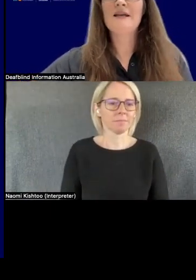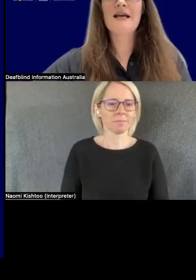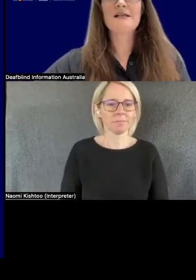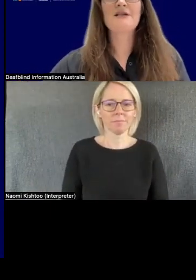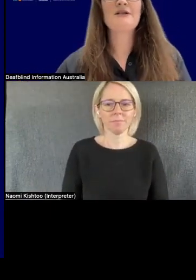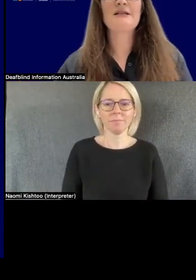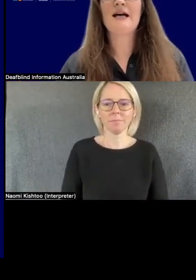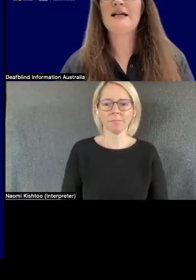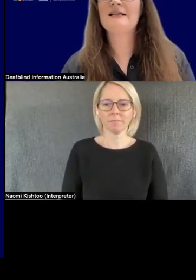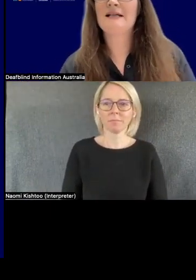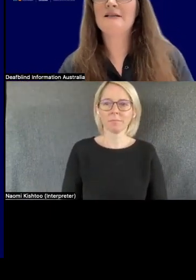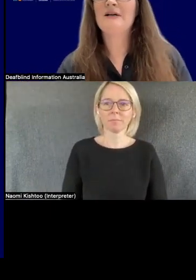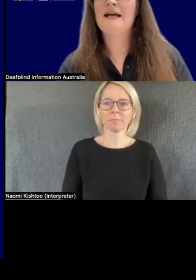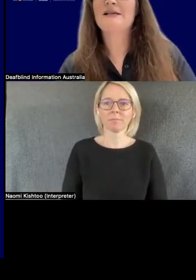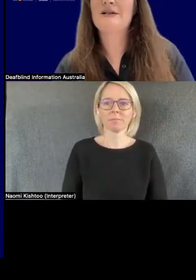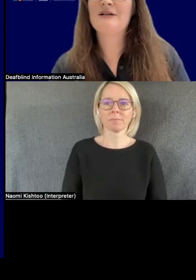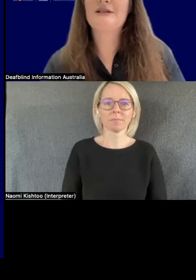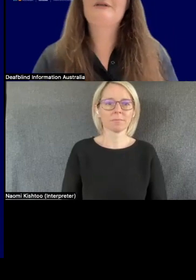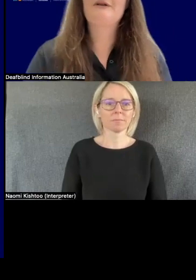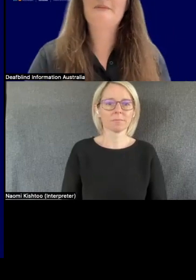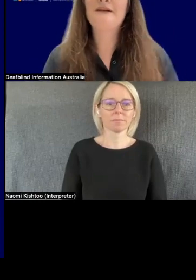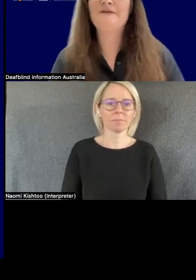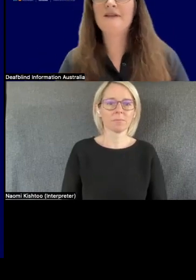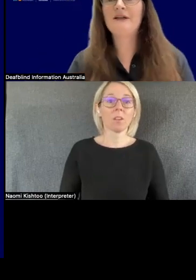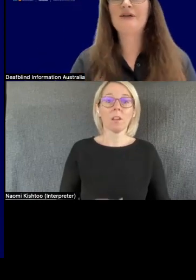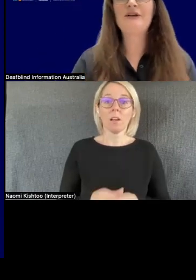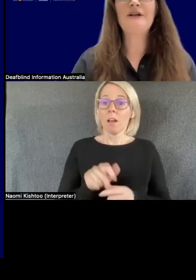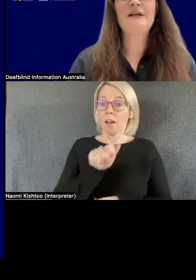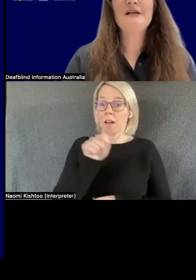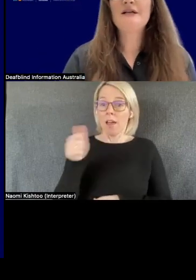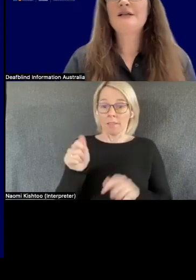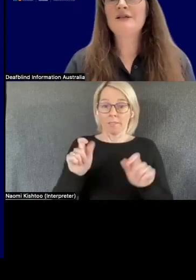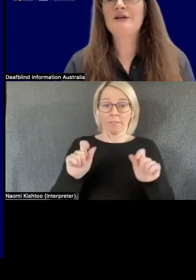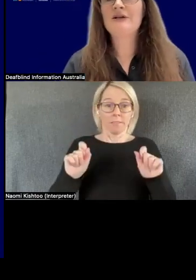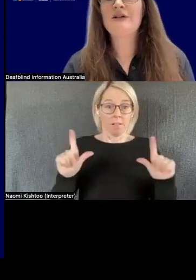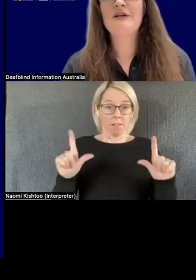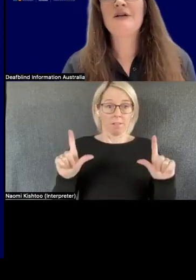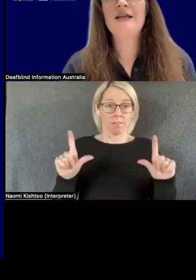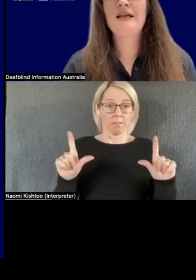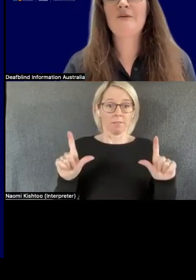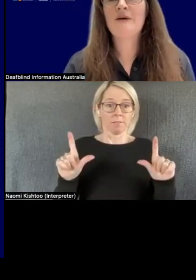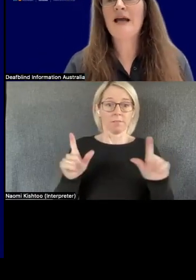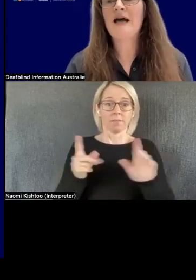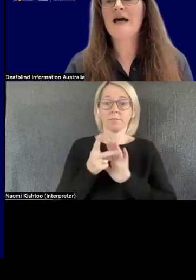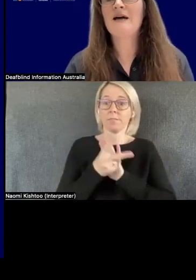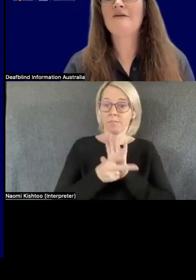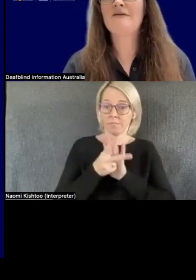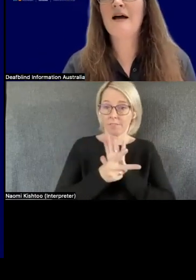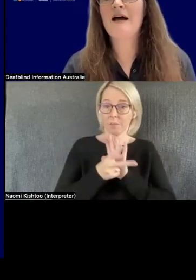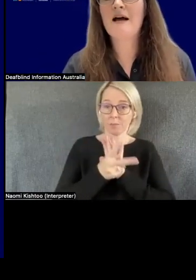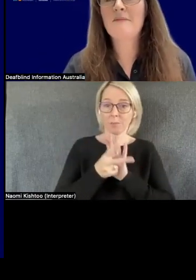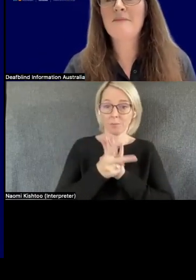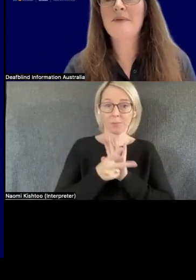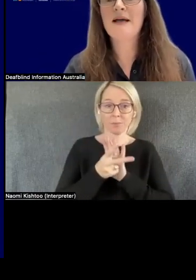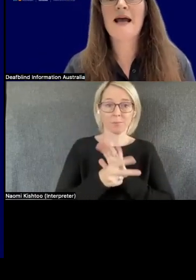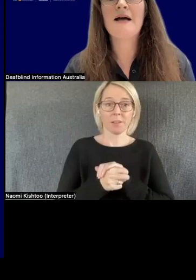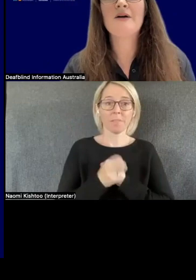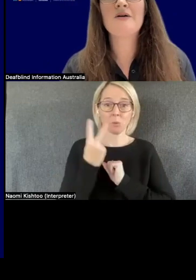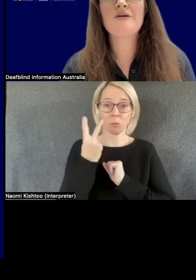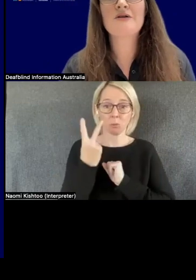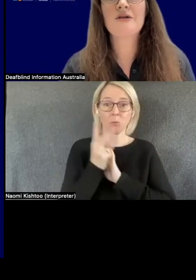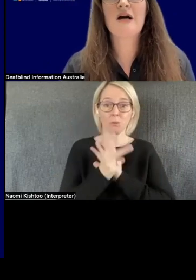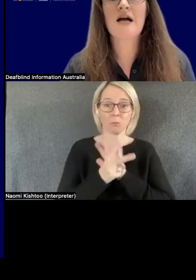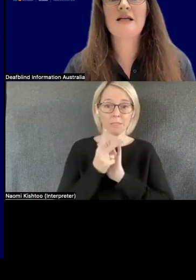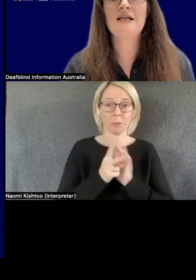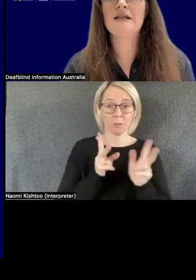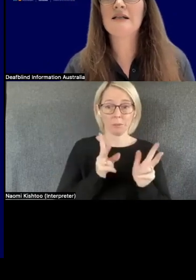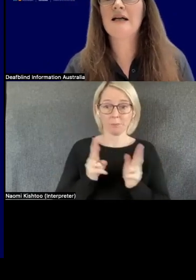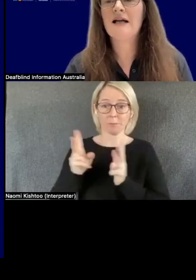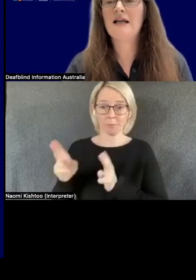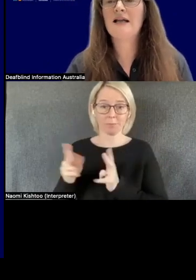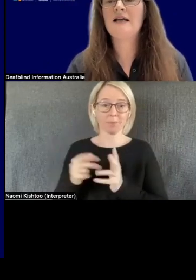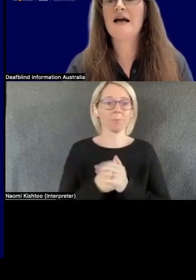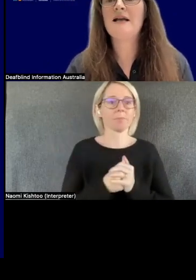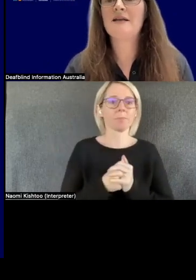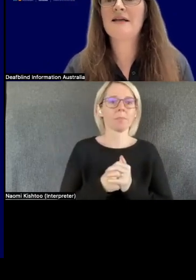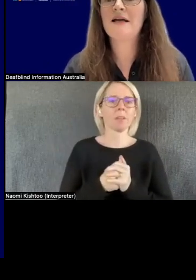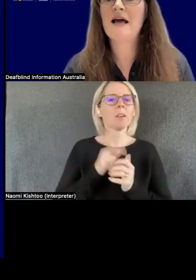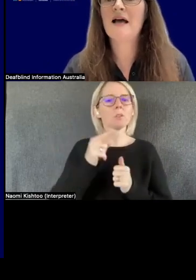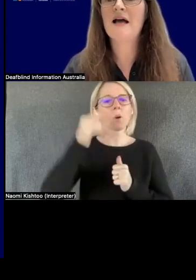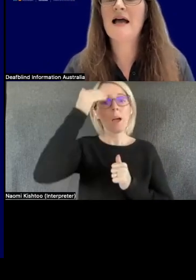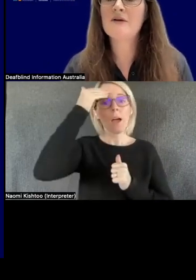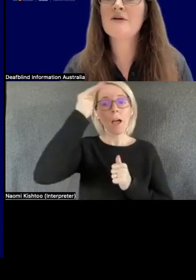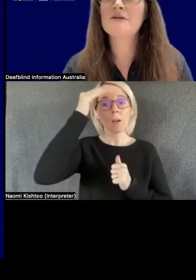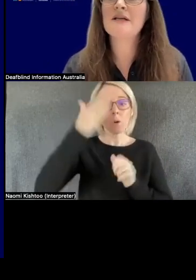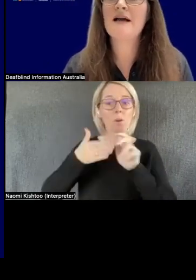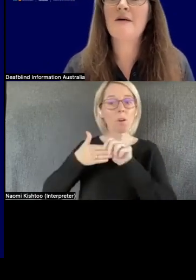The next two slides are little excerpts from a video. We have an adult guiding another adult,